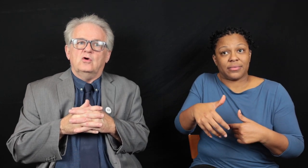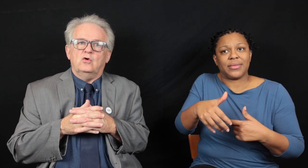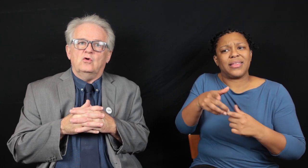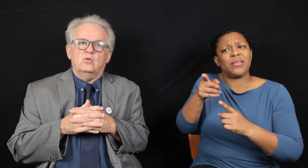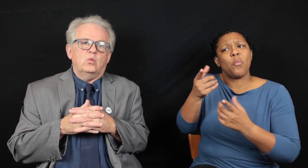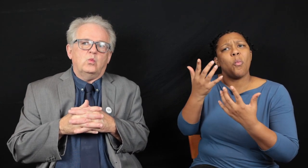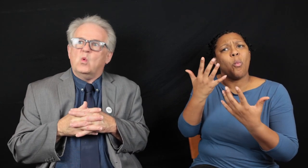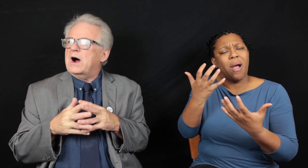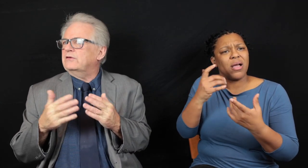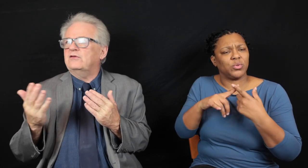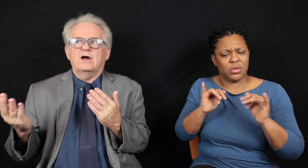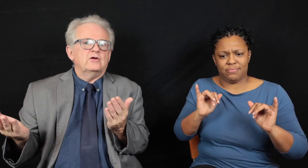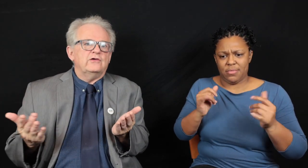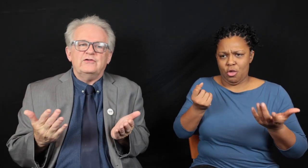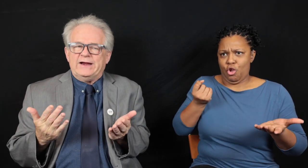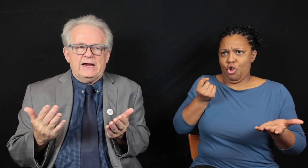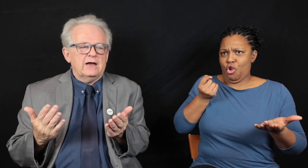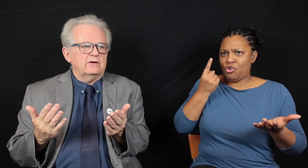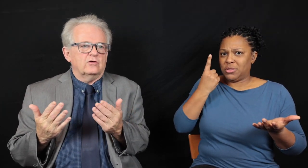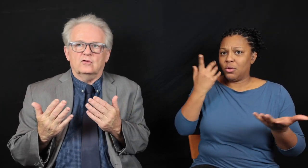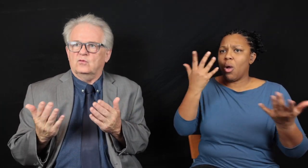who wants to understand her risk to this,